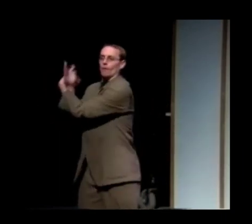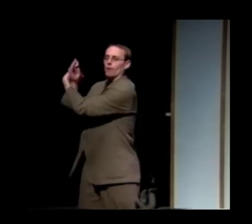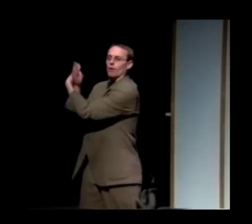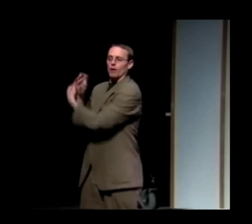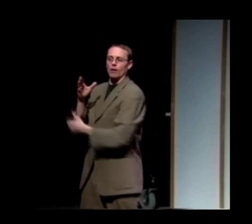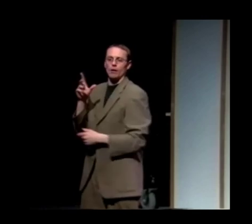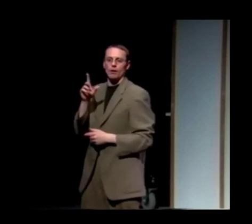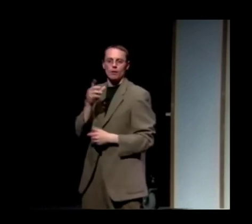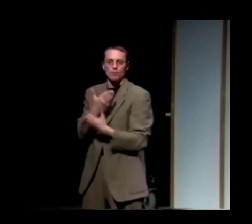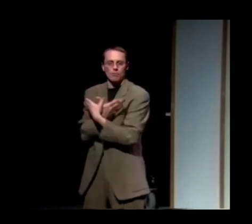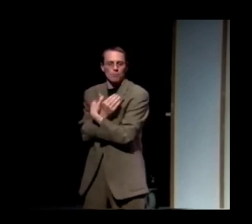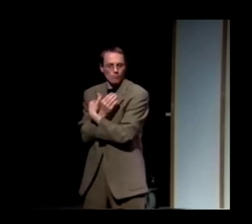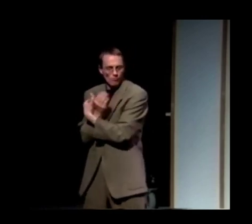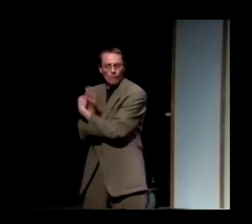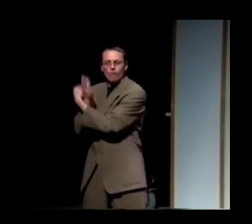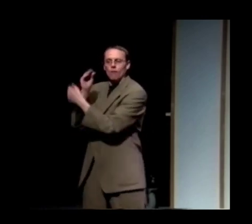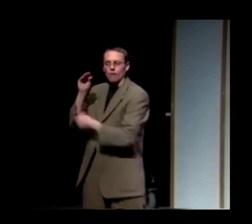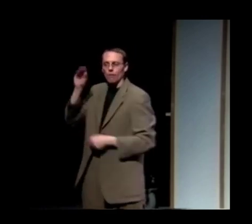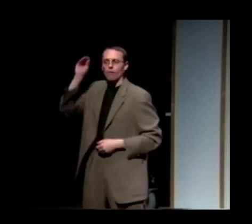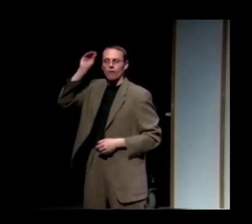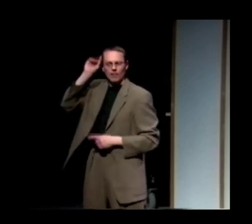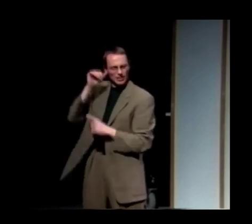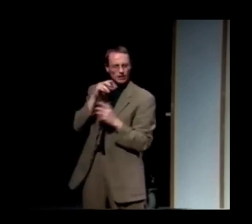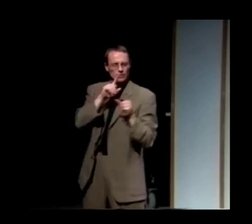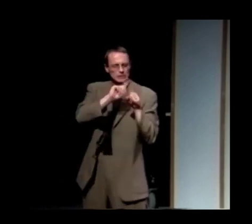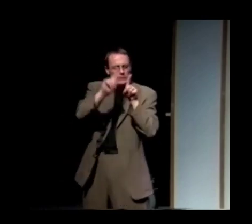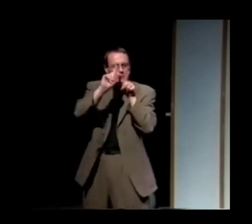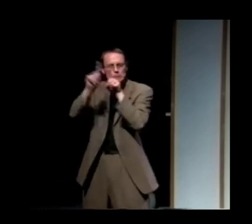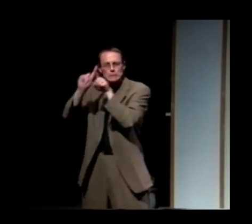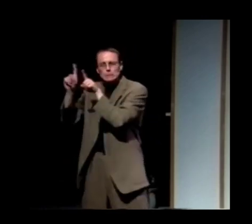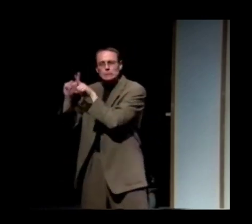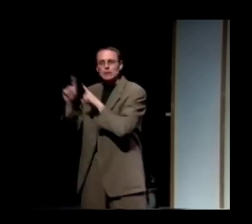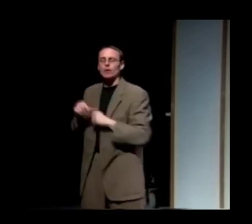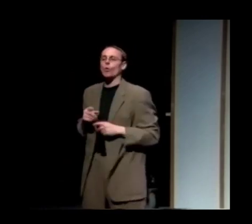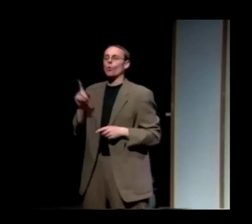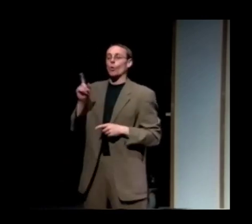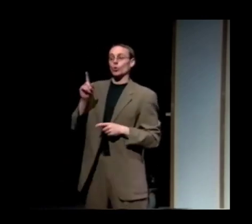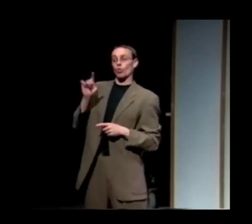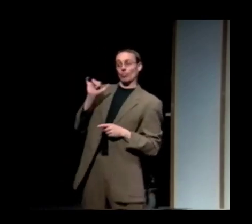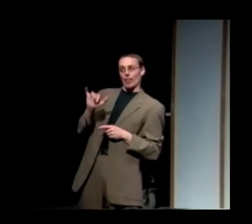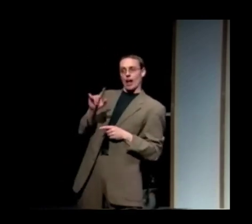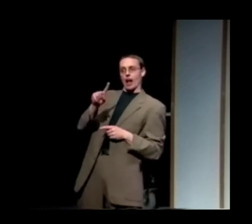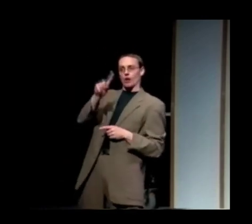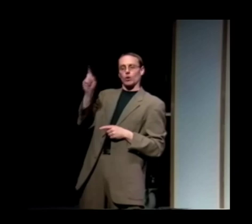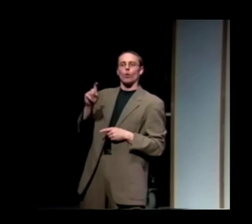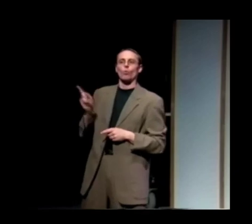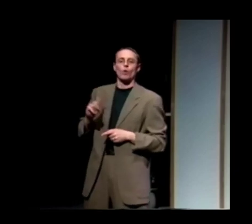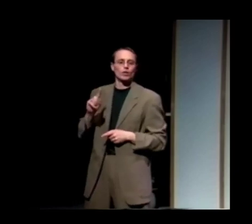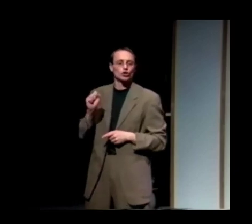THEN BECOMES A BUTTERFLY, BECOMES A BIRD, RIGHT? OK. THEN THE BUTTERFLY COMES OFF THE CANVAS AND COMES ONTO YOUR HEAD.